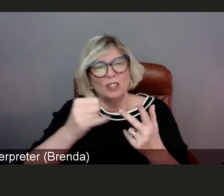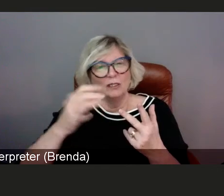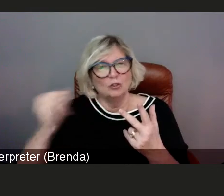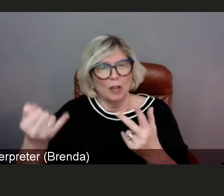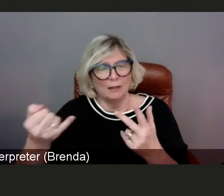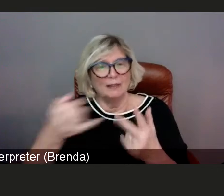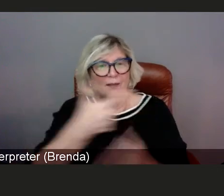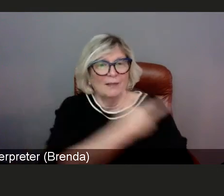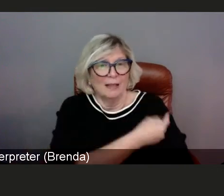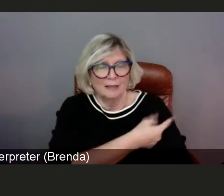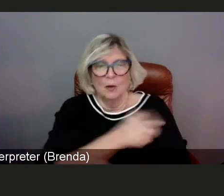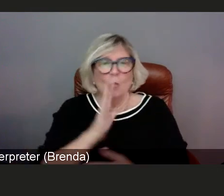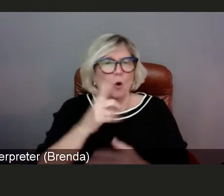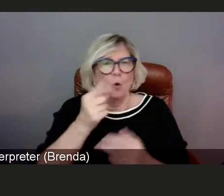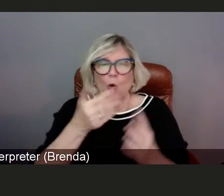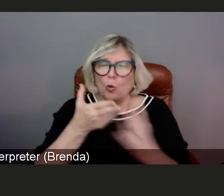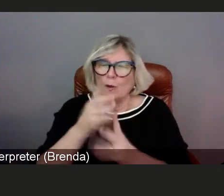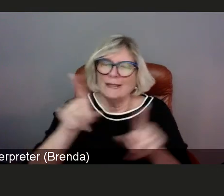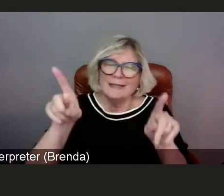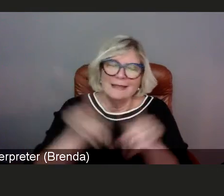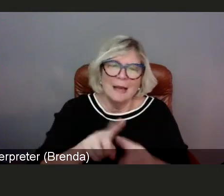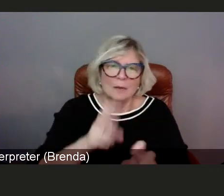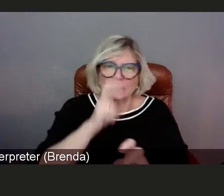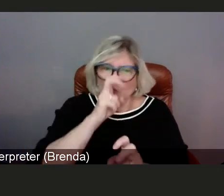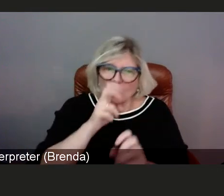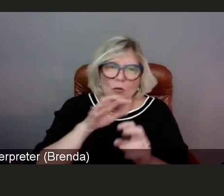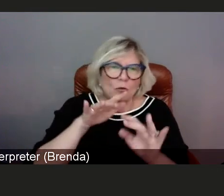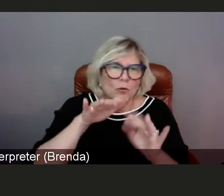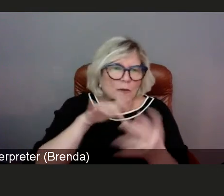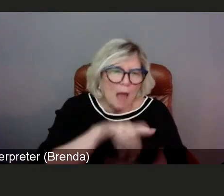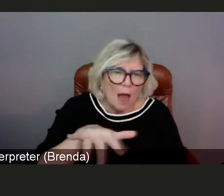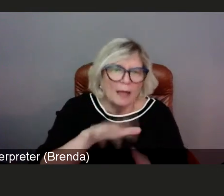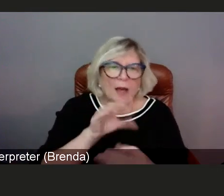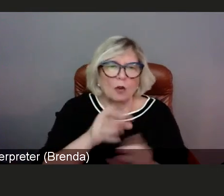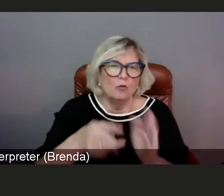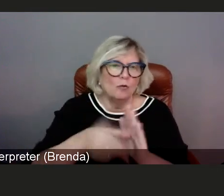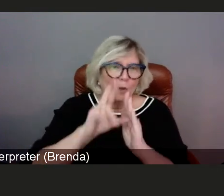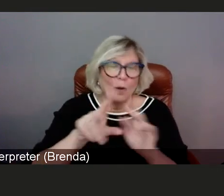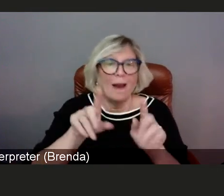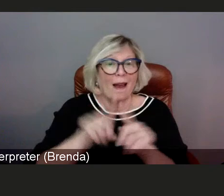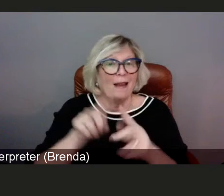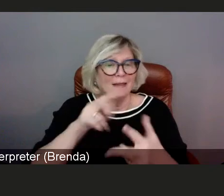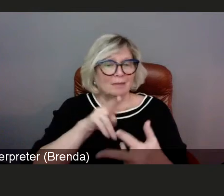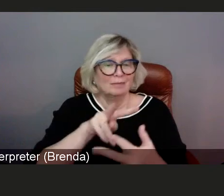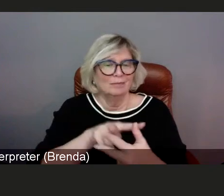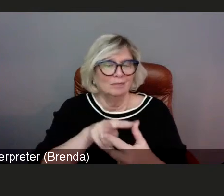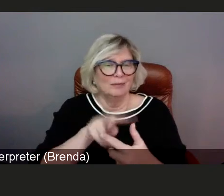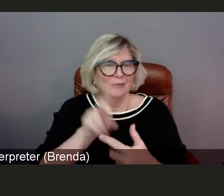as the prior COVID-19 vaccines that are available. For the next couple of minutes I also wanna talk